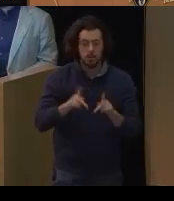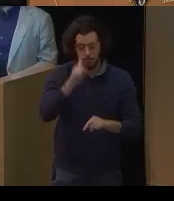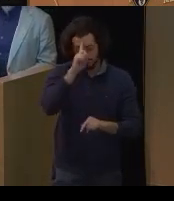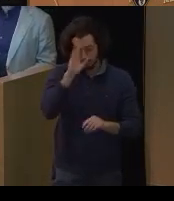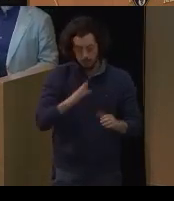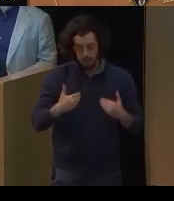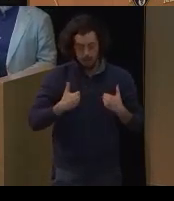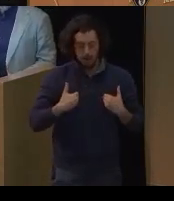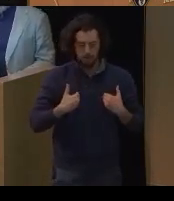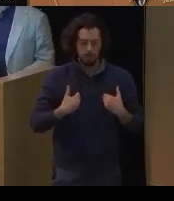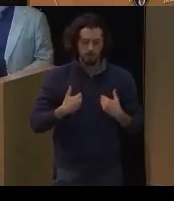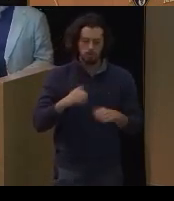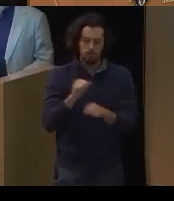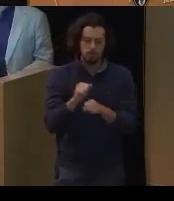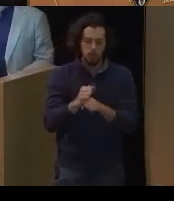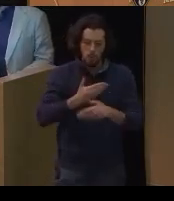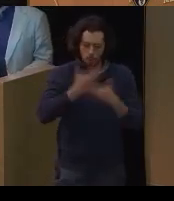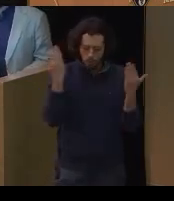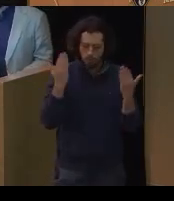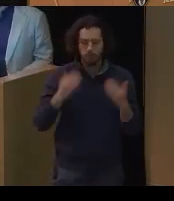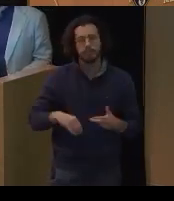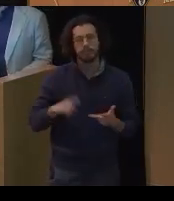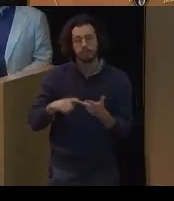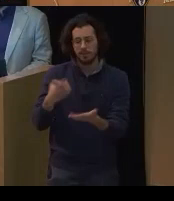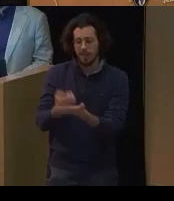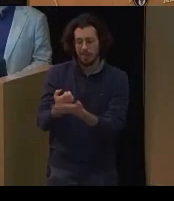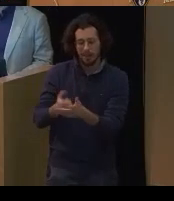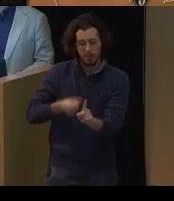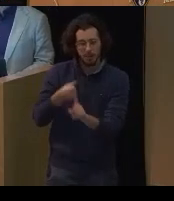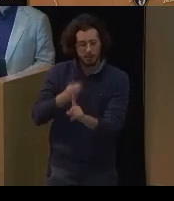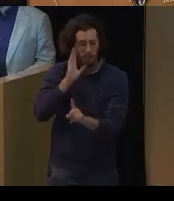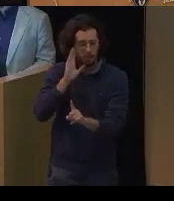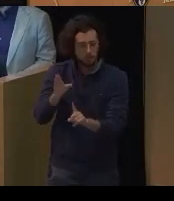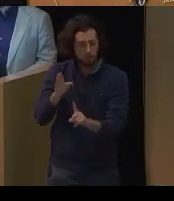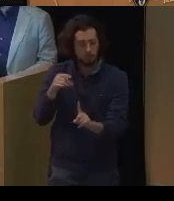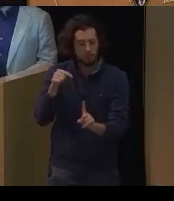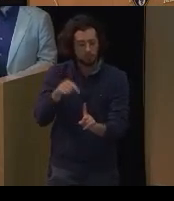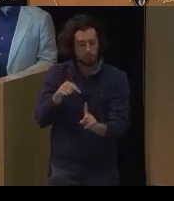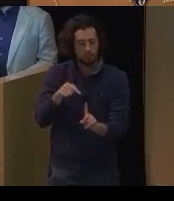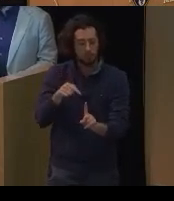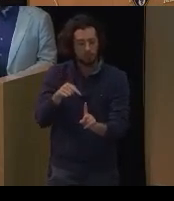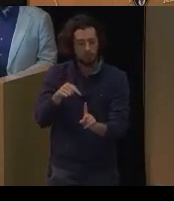these disorders carry a profound economic burden that's well outsized in relation to its relatively